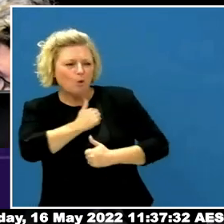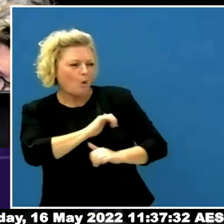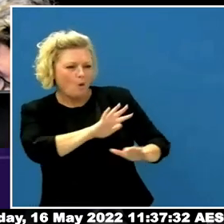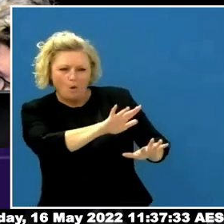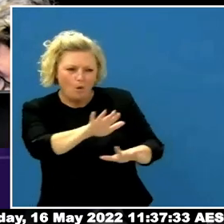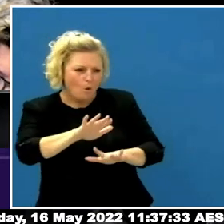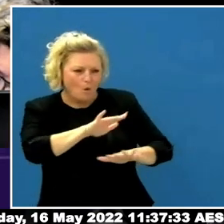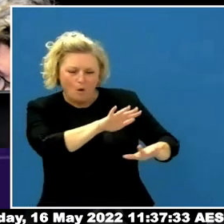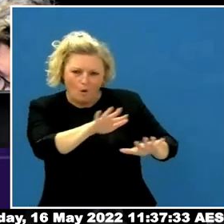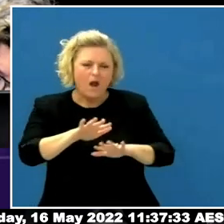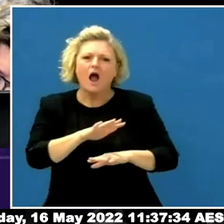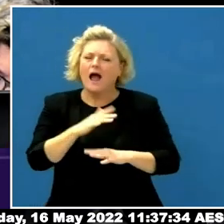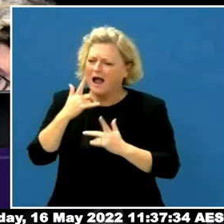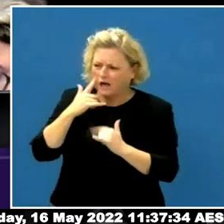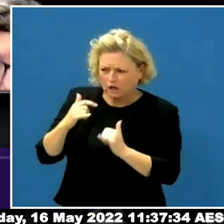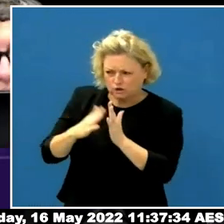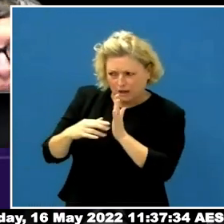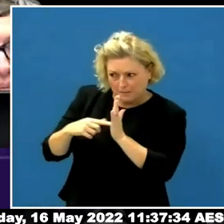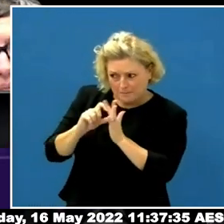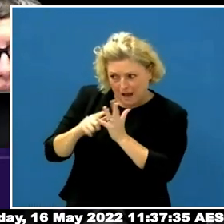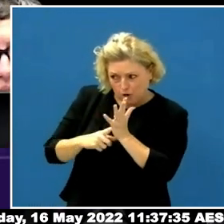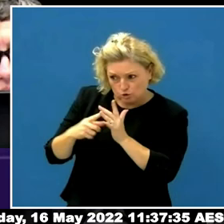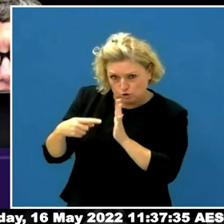Yes. MR FOGARTY: It was later on the centre moved; correct?